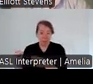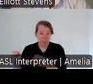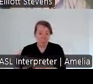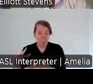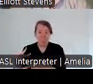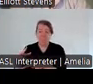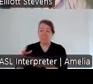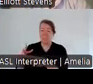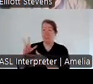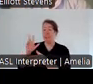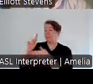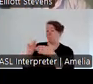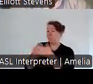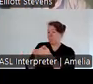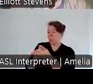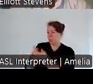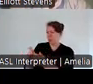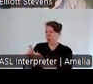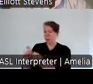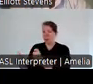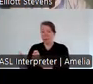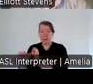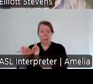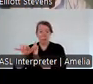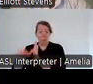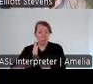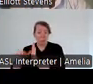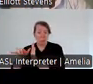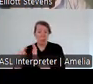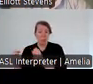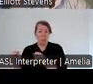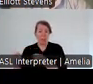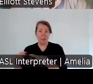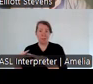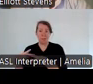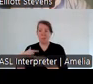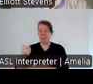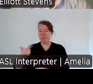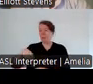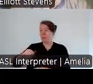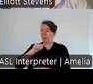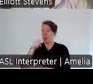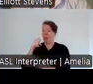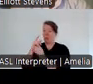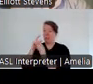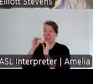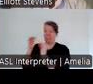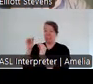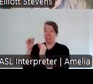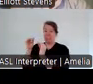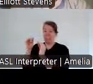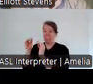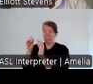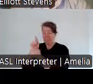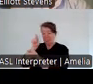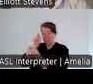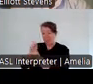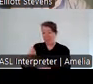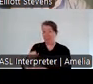or how to fix their captions in a YouTube video. We're not talking about those specifics, so I think that's a drawback of this session.